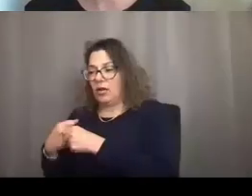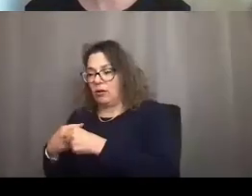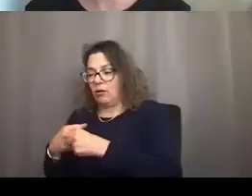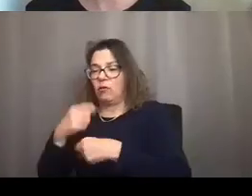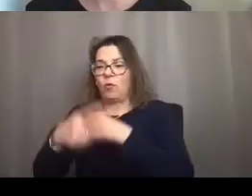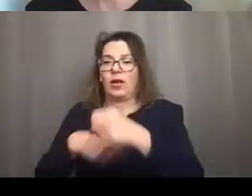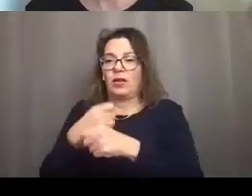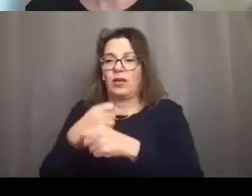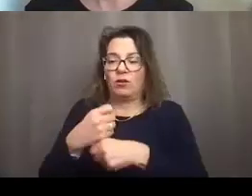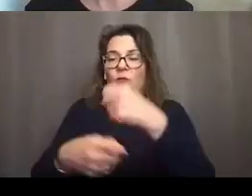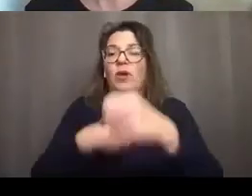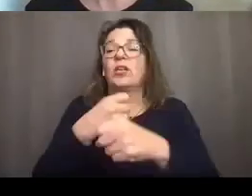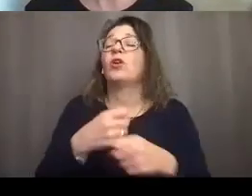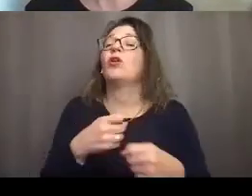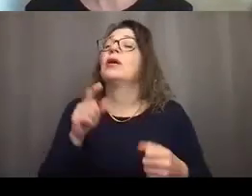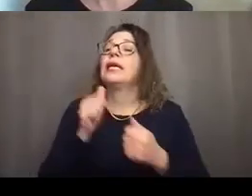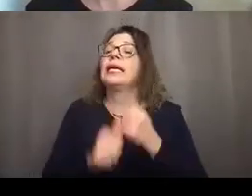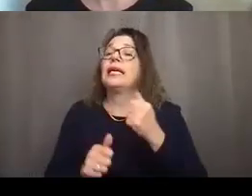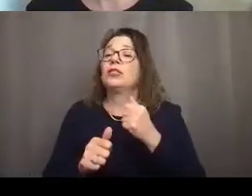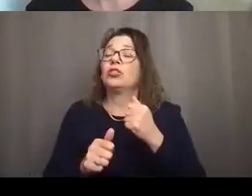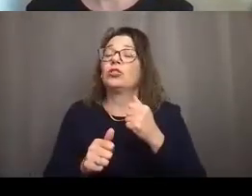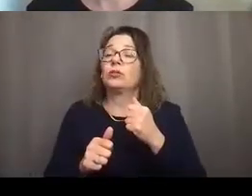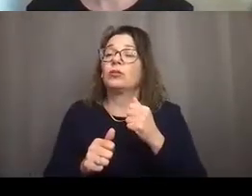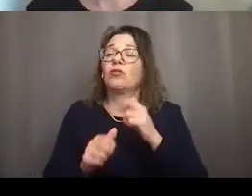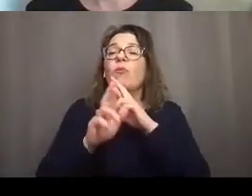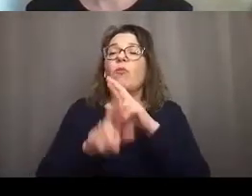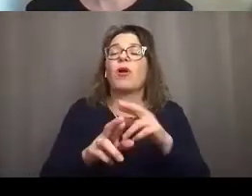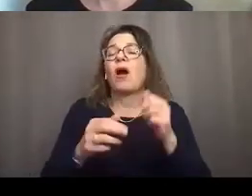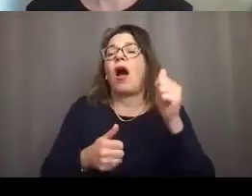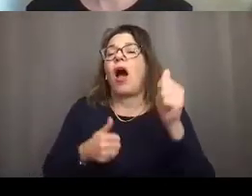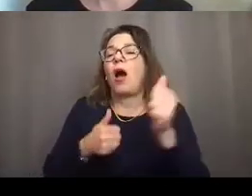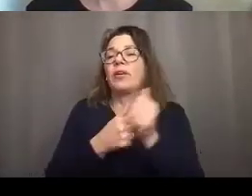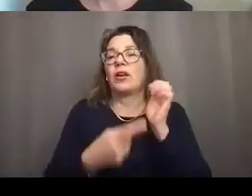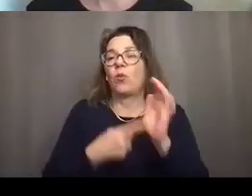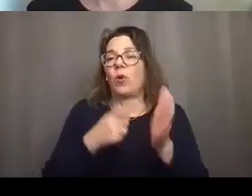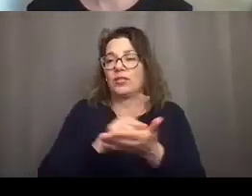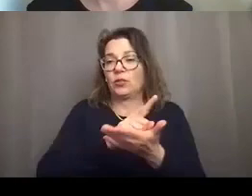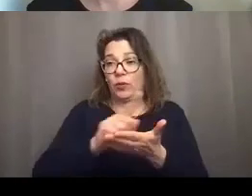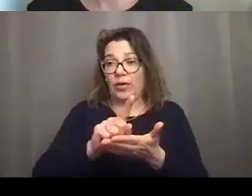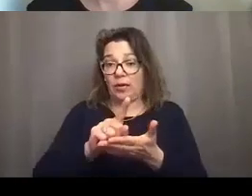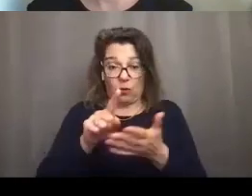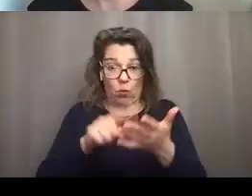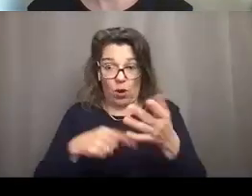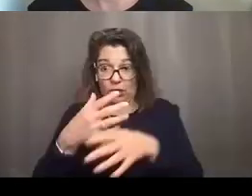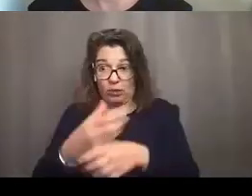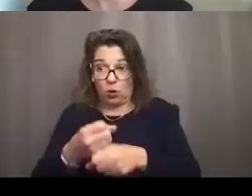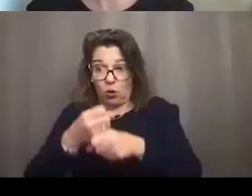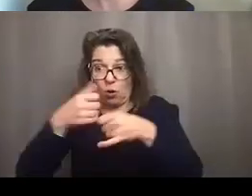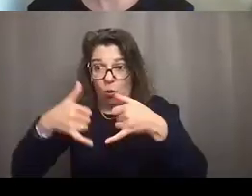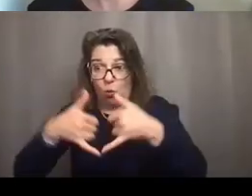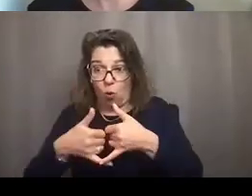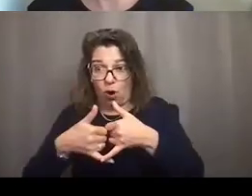RePORTER, it's updated every week, so once your award has actually been awarded,